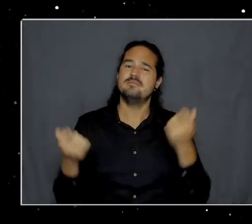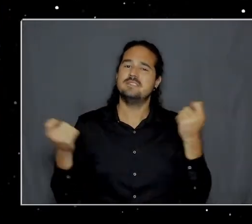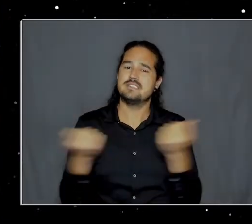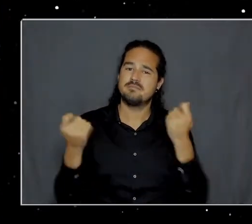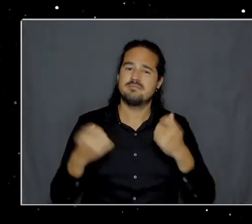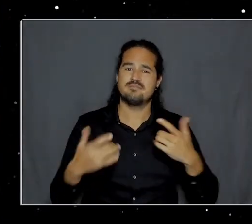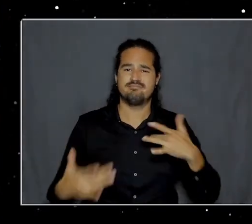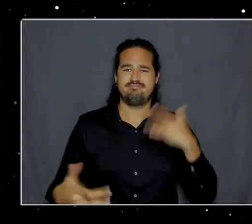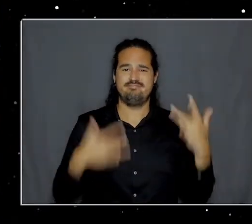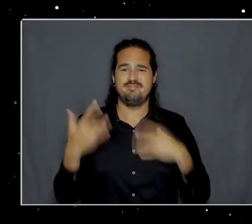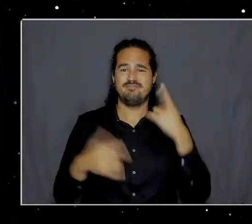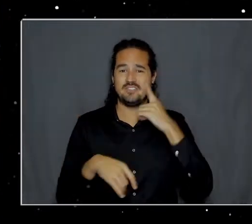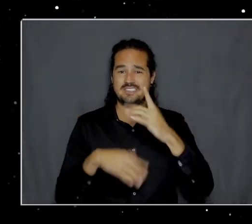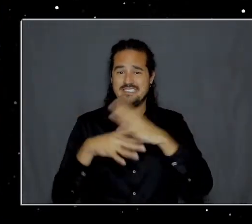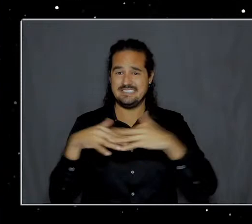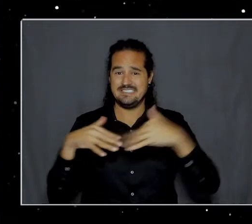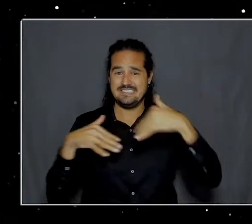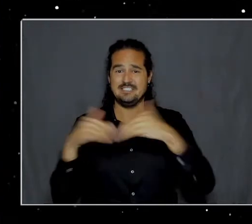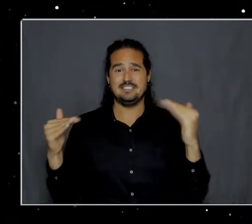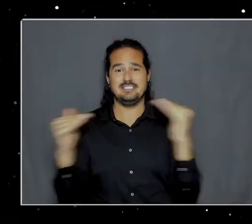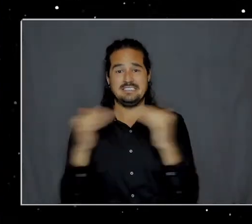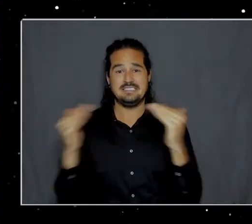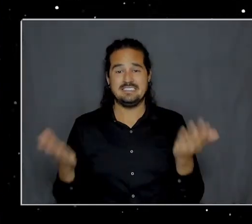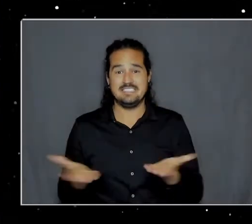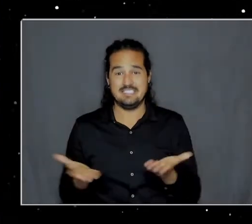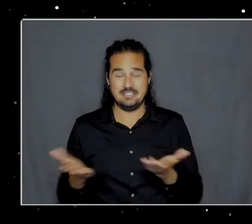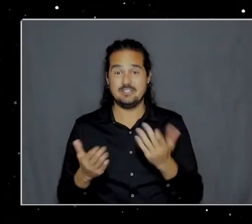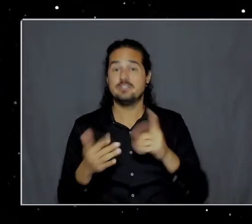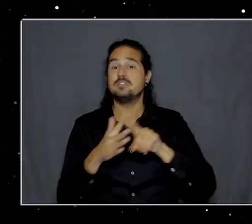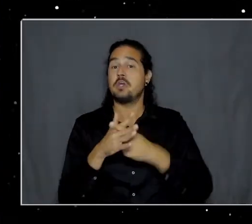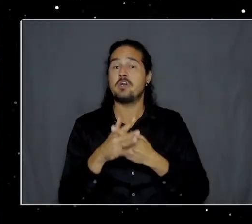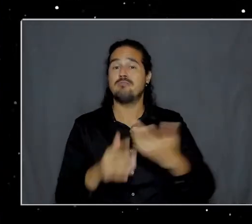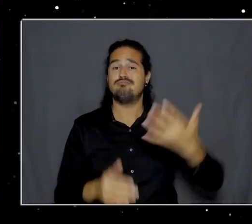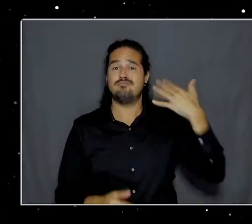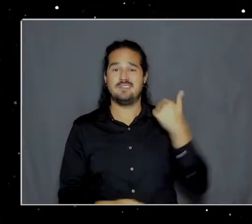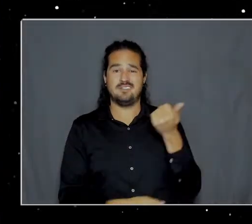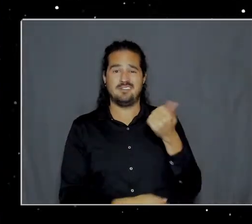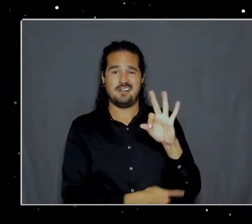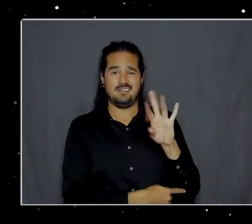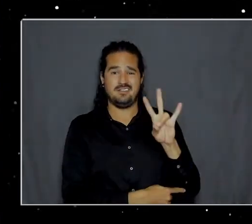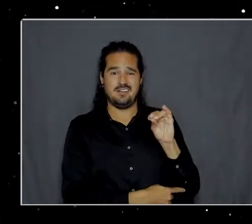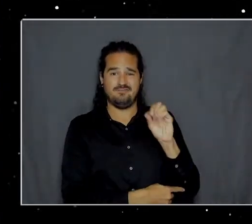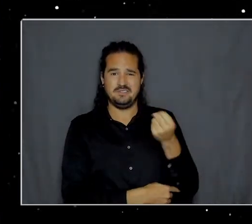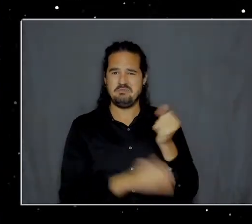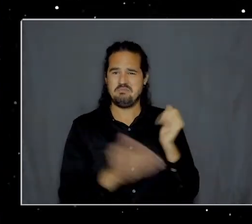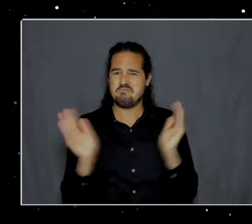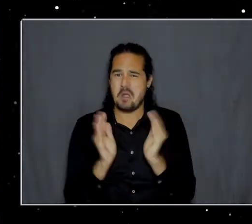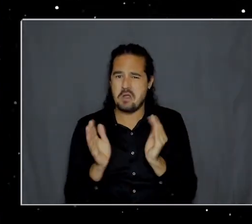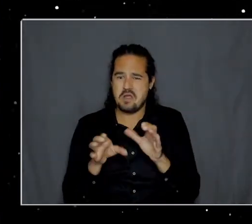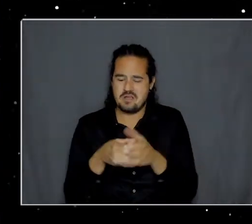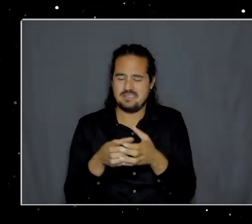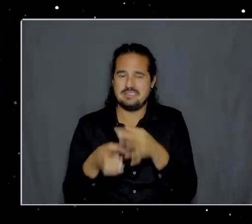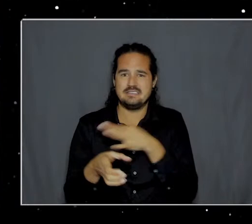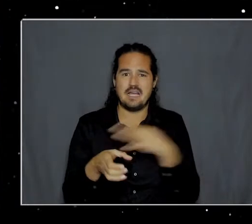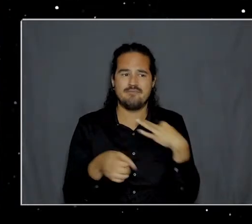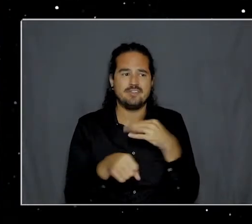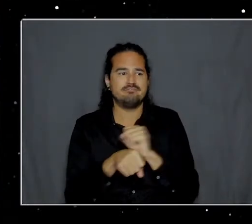THE ORIGINAL INHABITANTS OF THE SOUTHERN COAST OF CALIFORNIA. THANK YOU FOR JOINING US IN THIS CELEBRATION. IT'S AN EXCITING TIME FOR INDIGENOUS JUSTICE AT THE ACLU. INDIGENOUS JUSTICE BEGAN BACK AT THE ACLU IN THE 1970S WHEN A SMALL GROUP OF STAFF STARTED TO